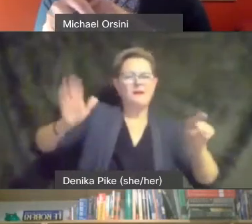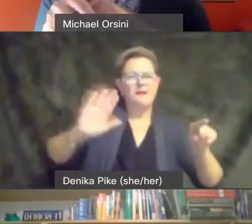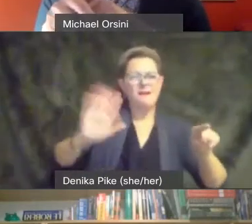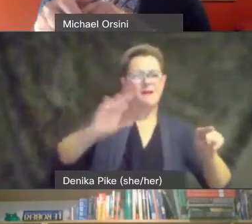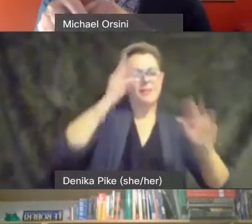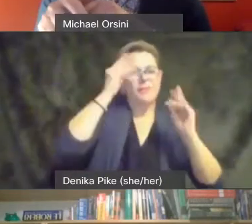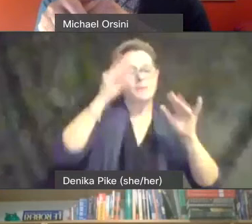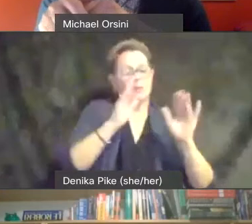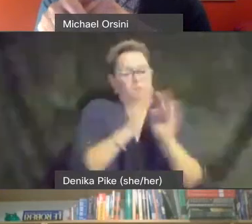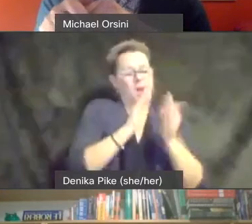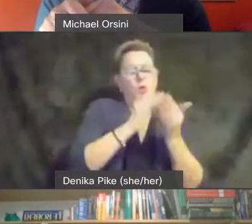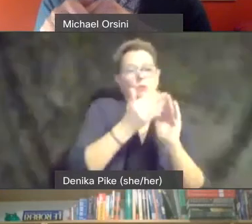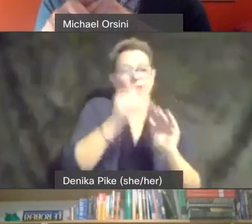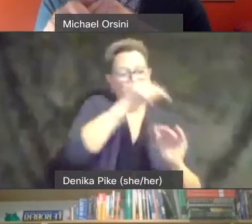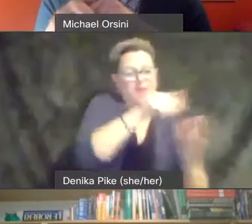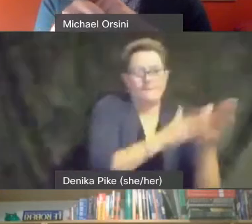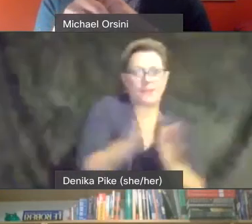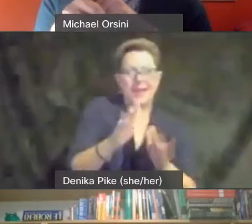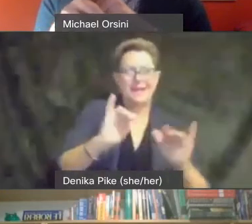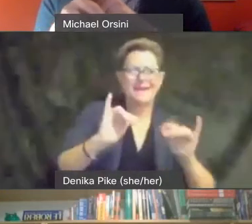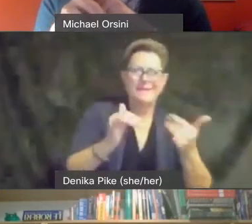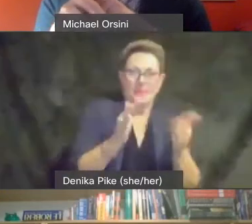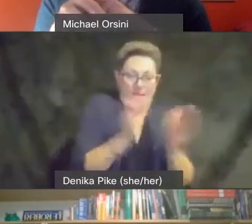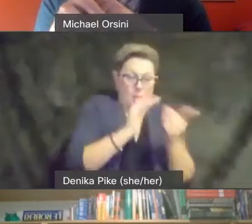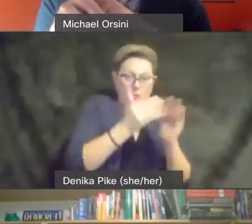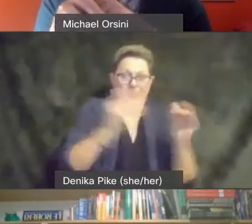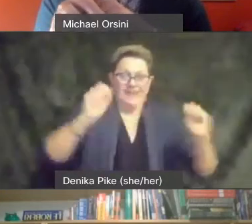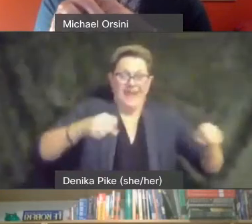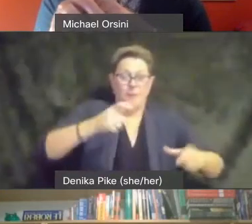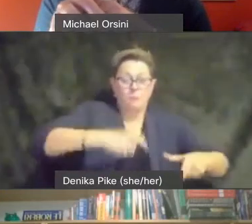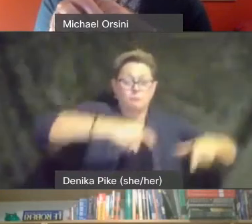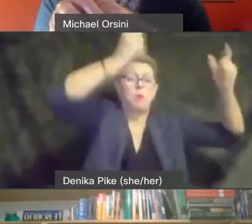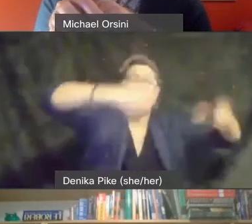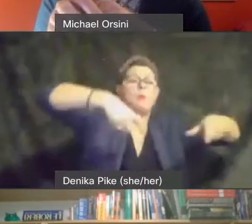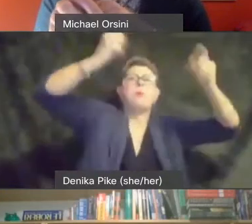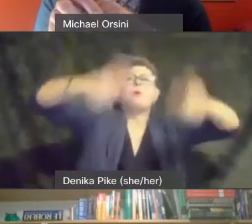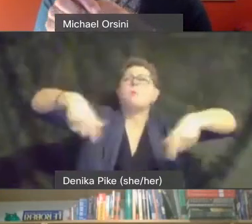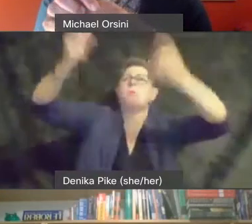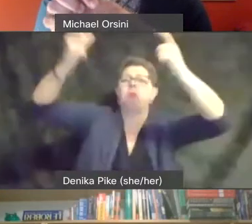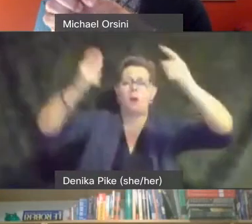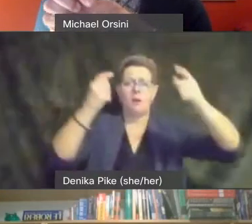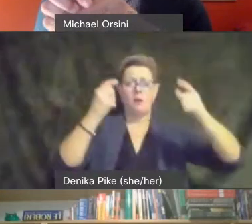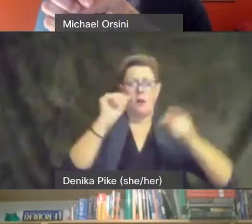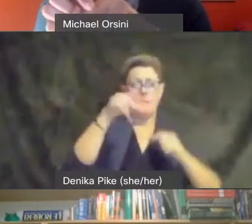You can't necessarily build high density housing in a rural setting. It's not going to work. So how do you position those? Those new.